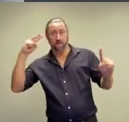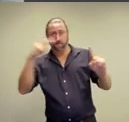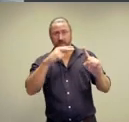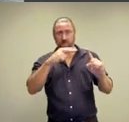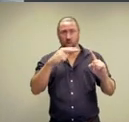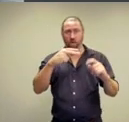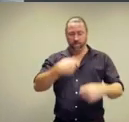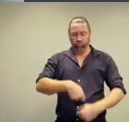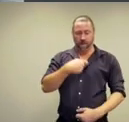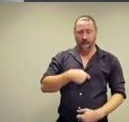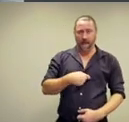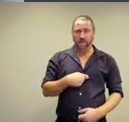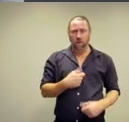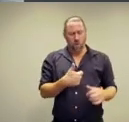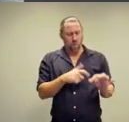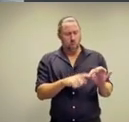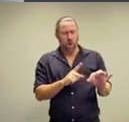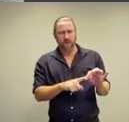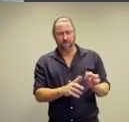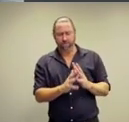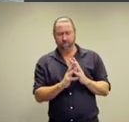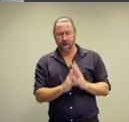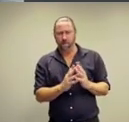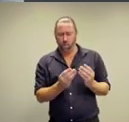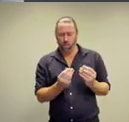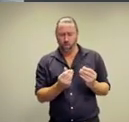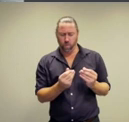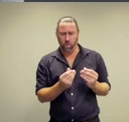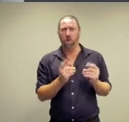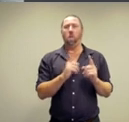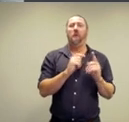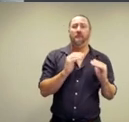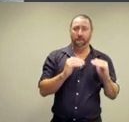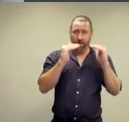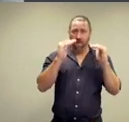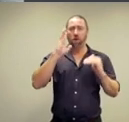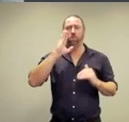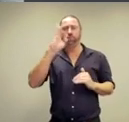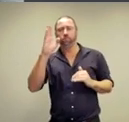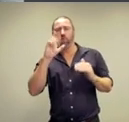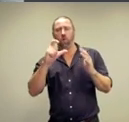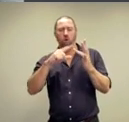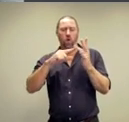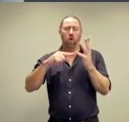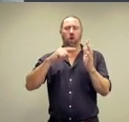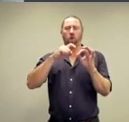around the jacket as this quality valuable item, transferring that into a